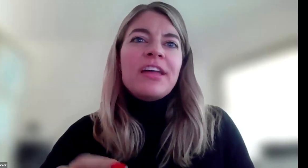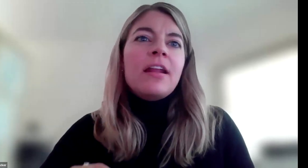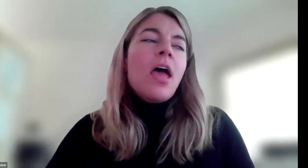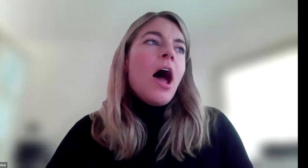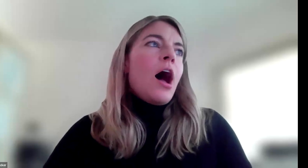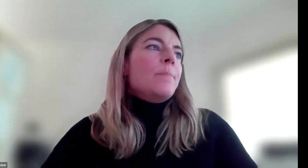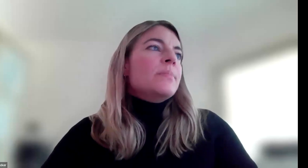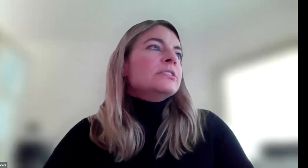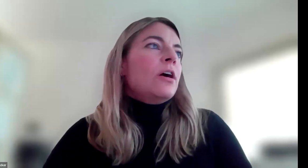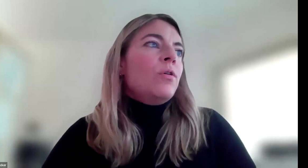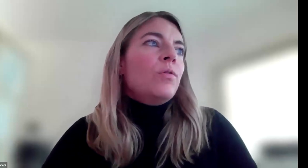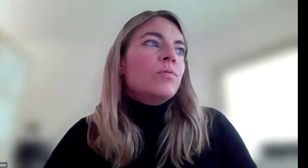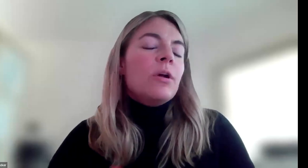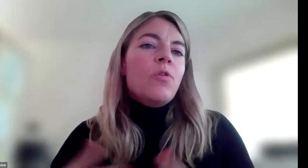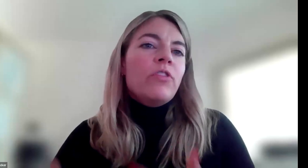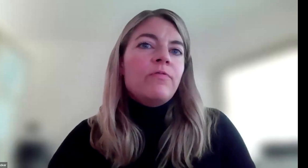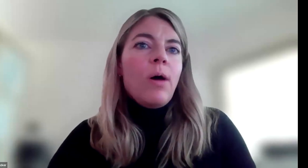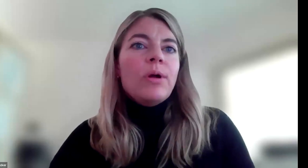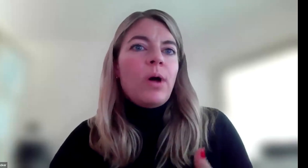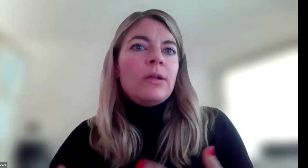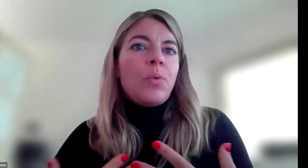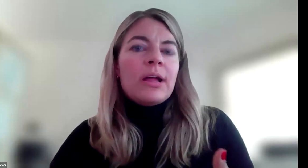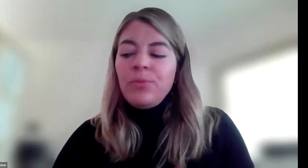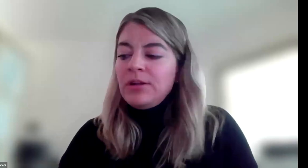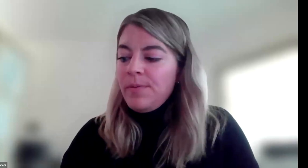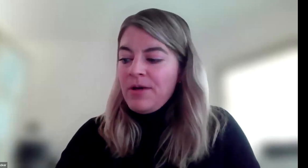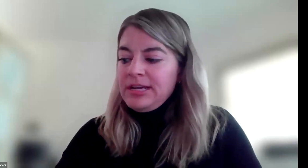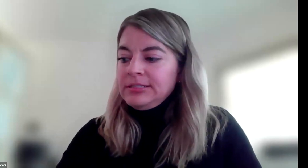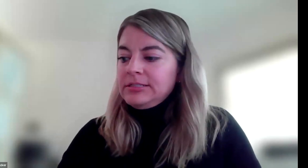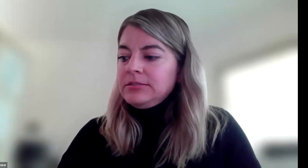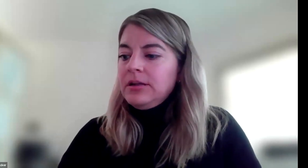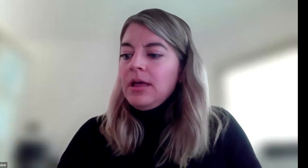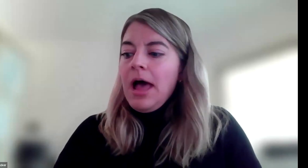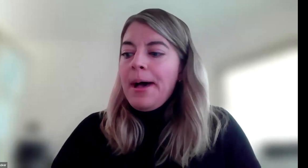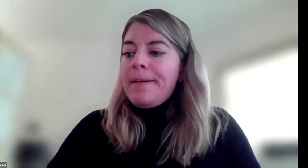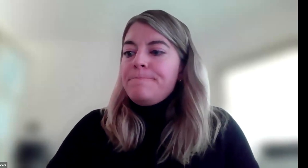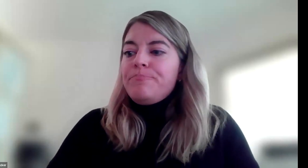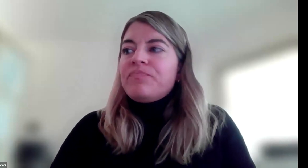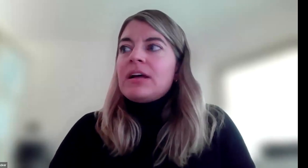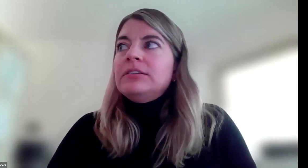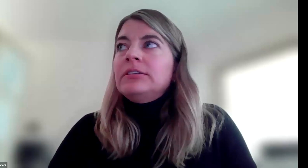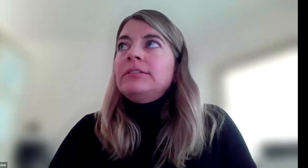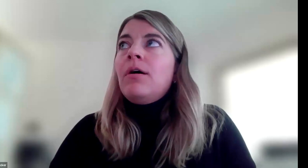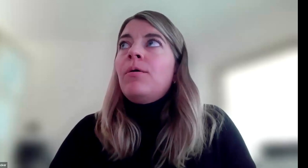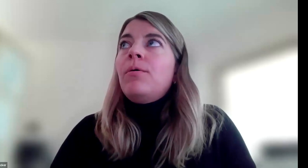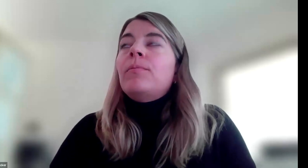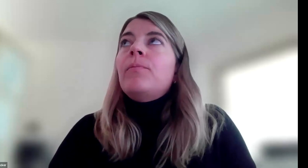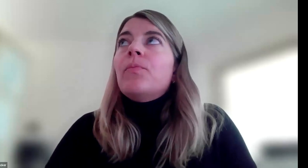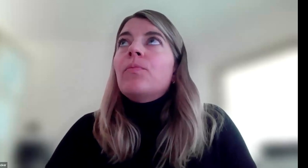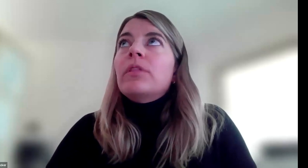So moving forward, what can we do about this? So you know, there are several things that I would